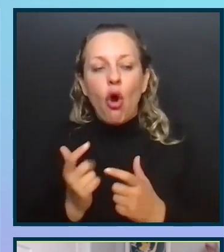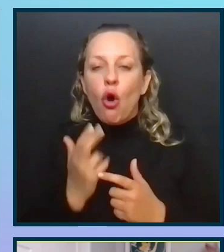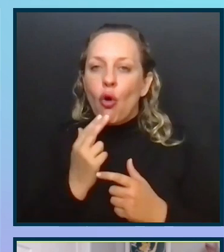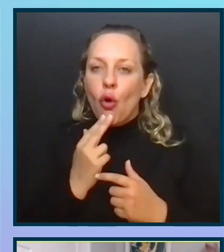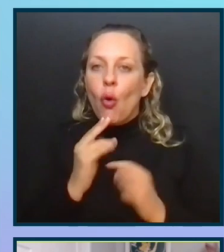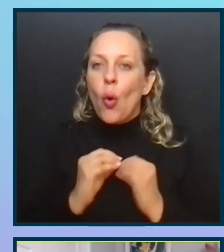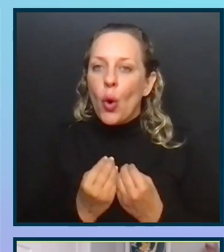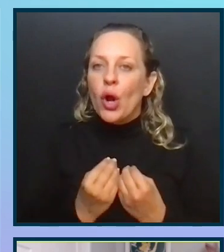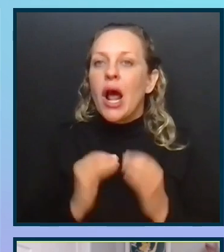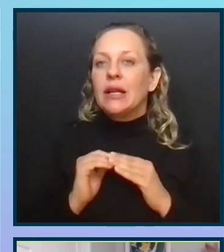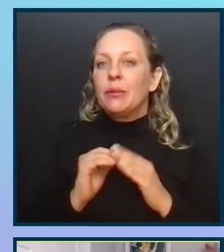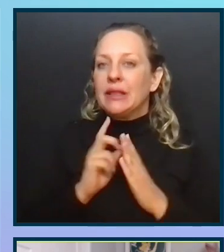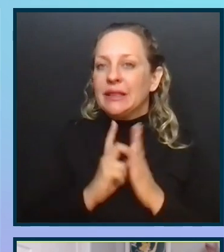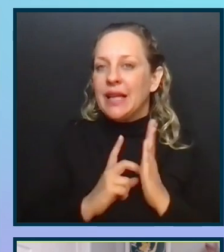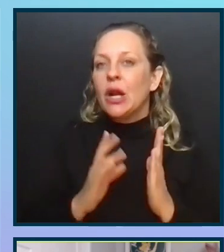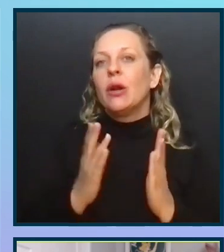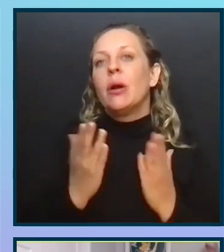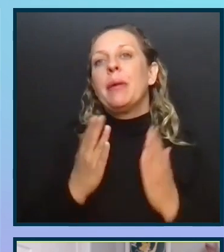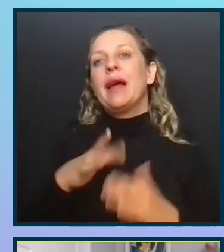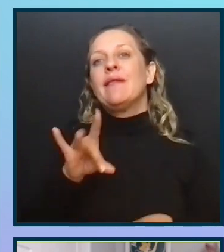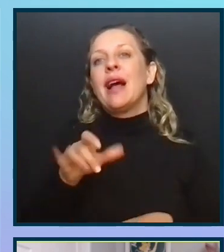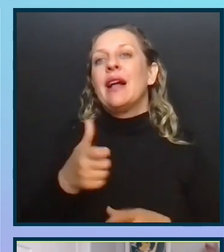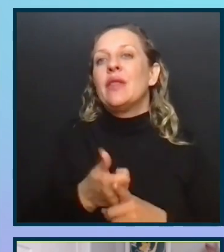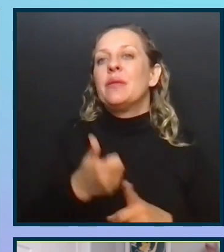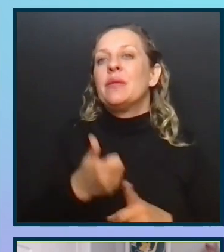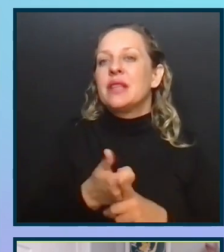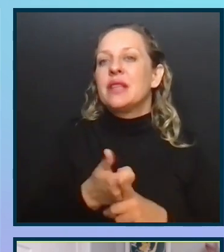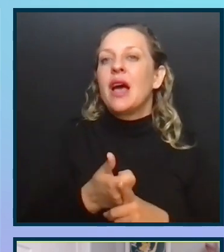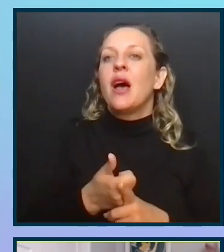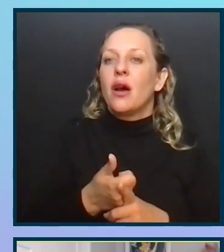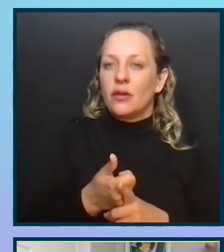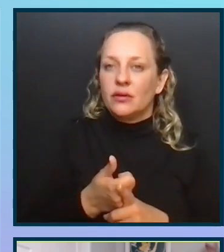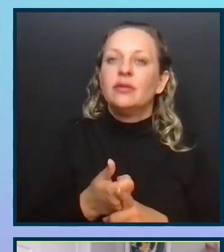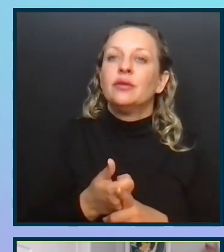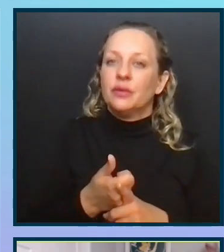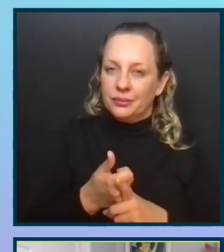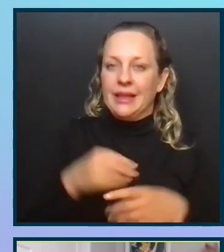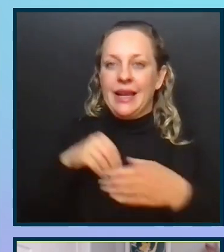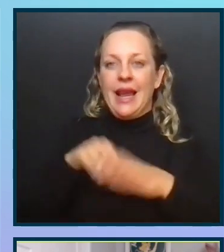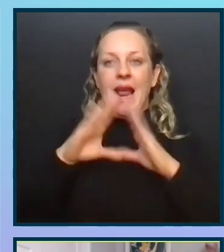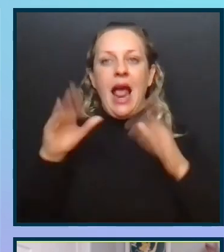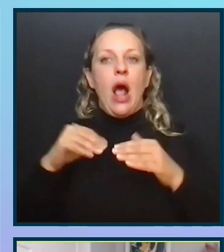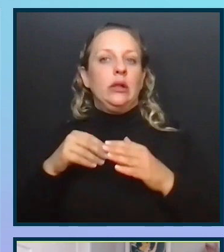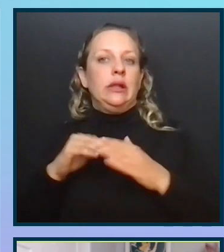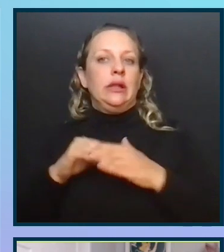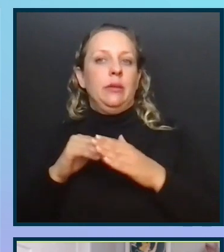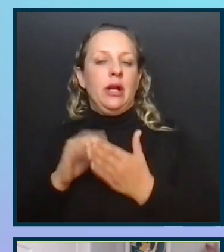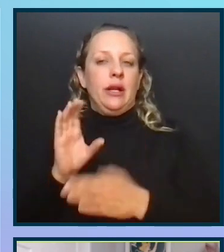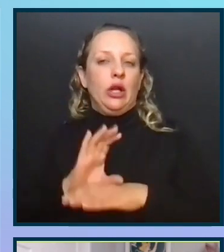accessibility designers might find themselves being like an in-house accessibility consultant and mentor.